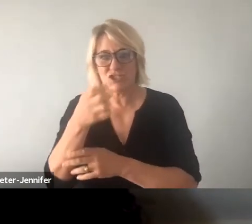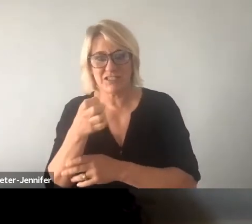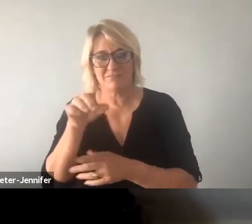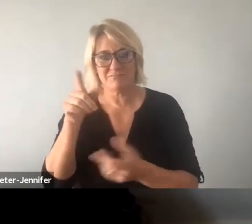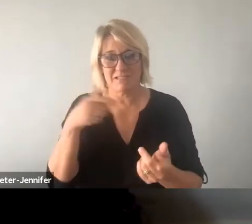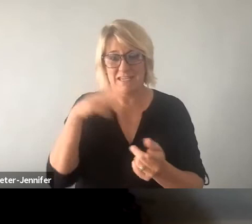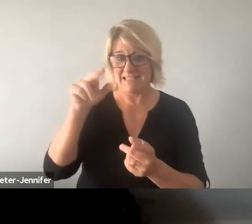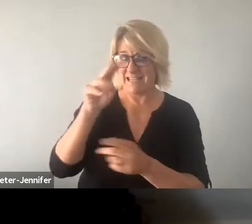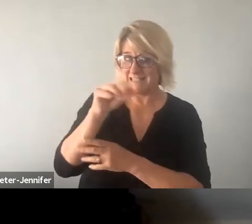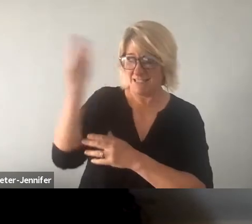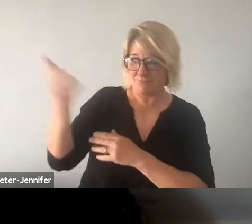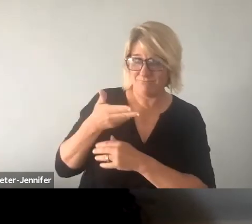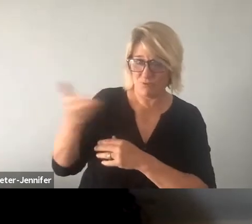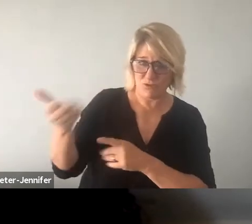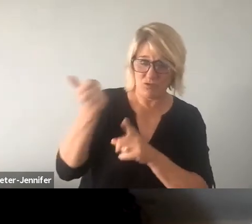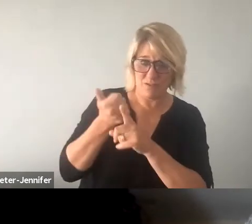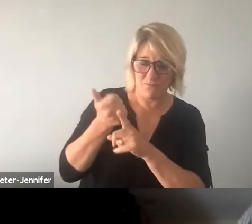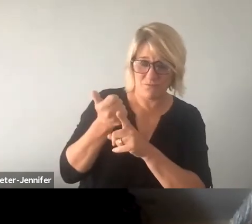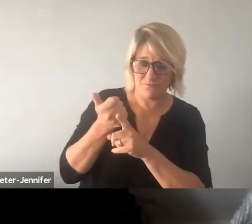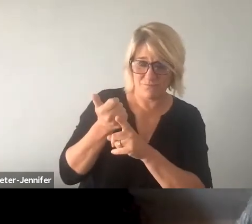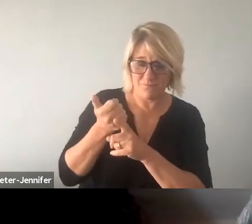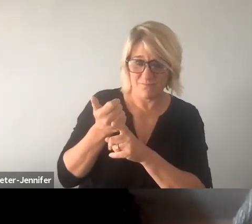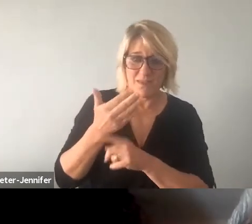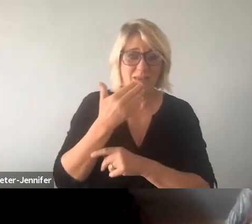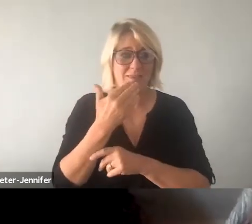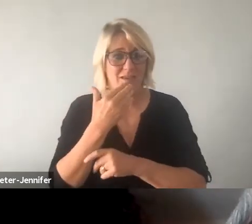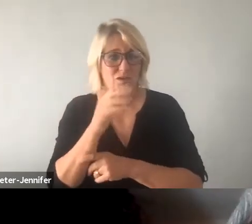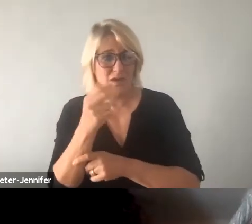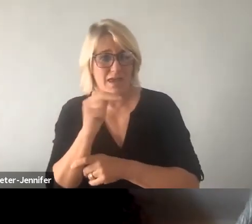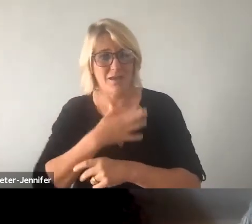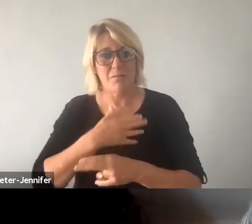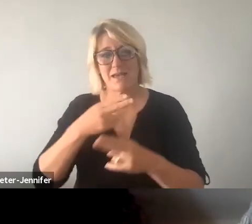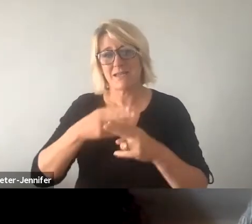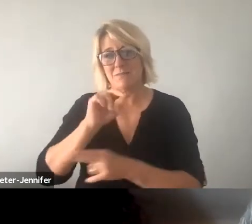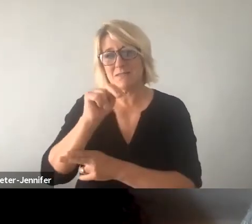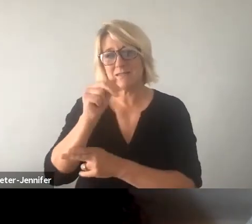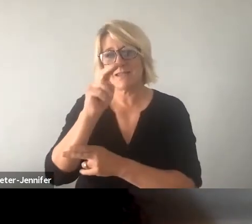center. My pronouns are she and her. I have shoulder length brown hair and